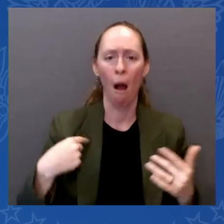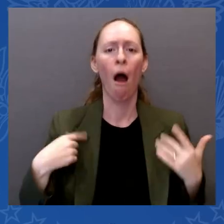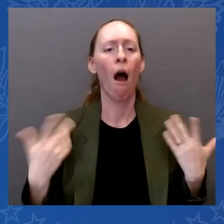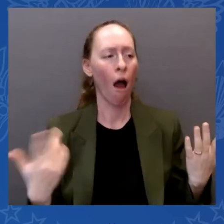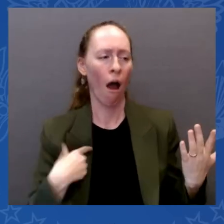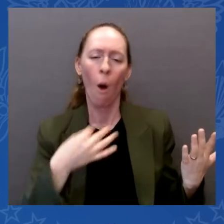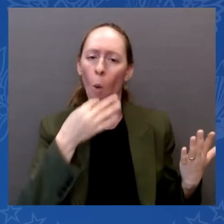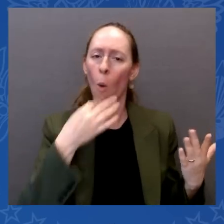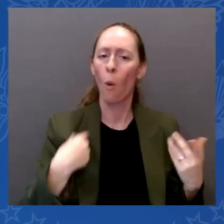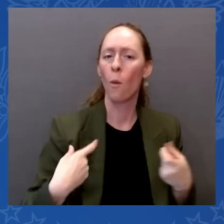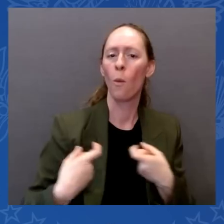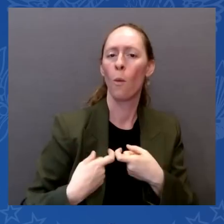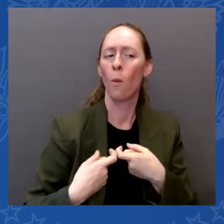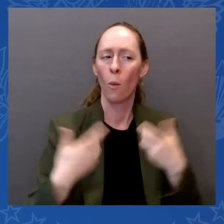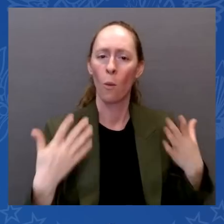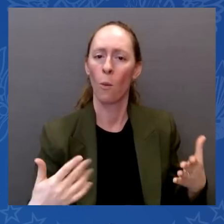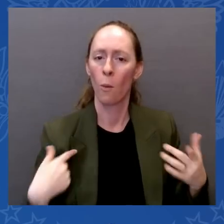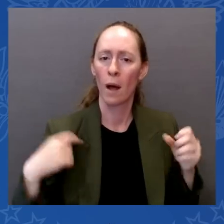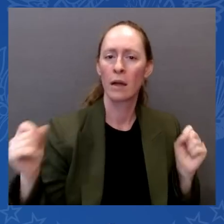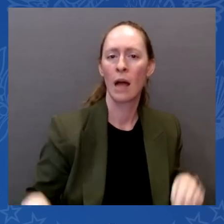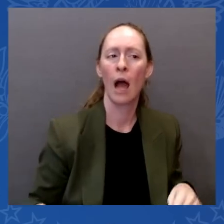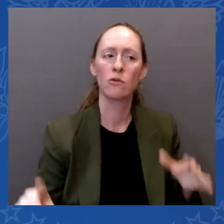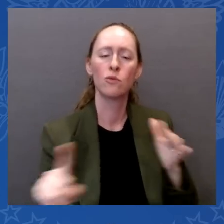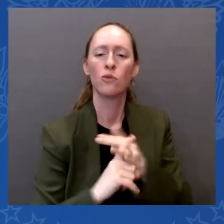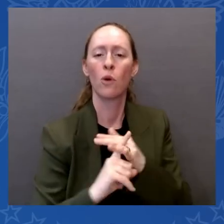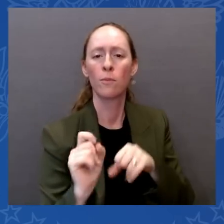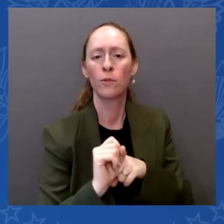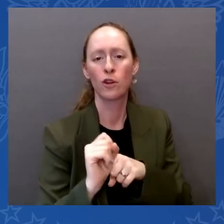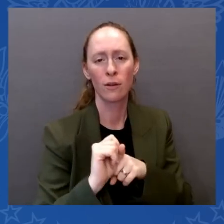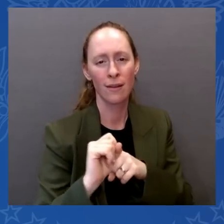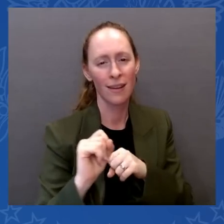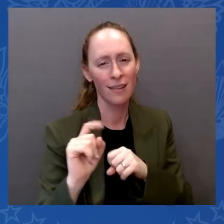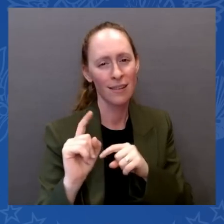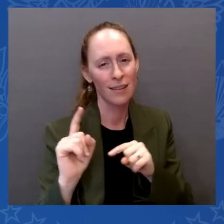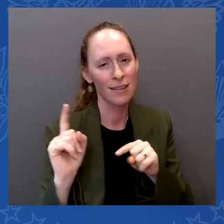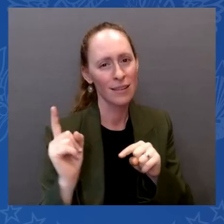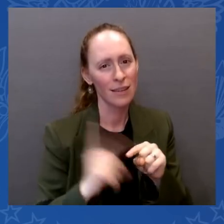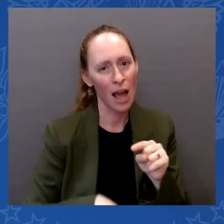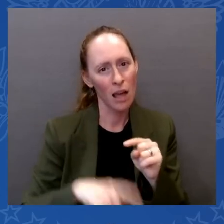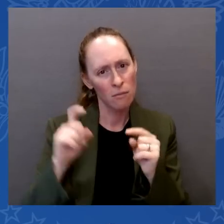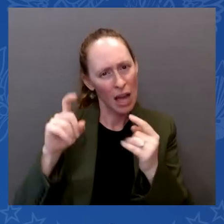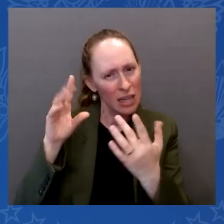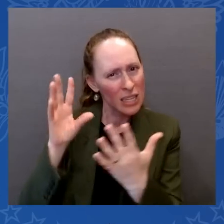This is -- we have the best-trained workers in the world -- in the world.